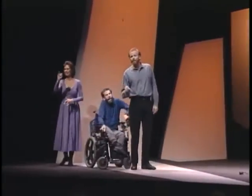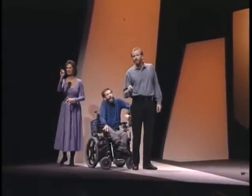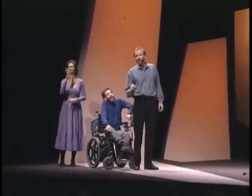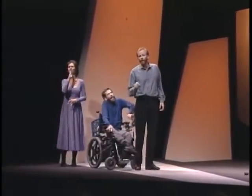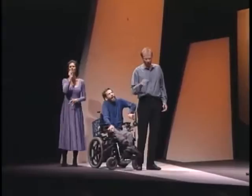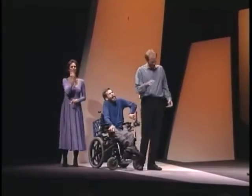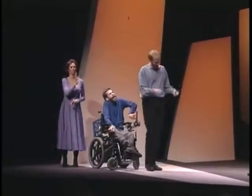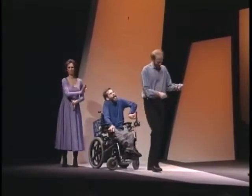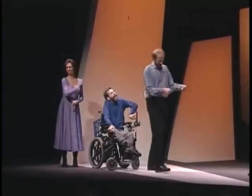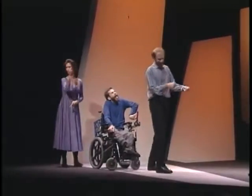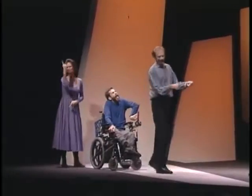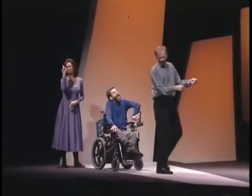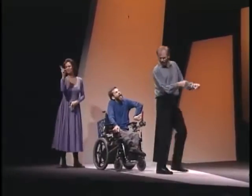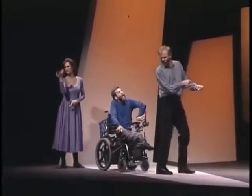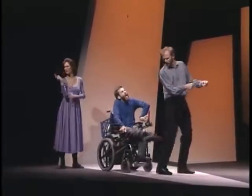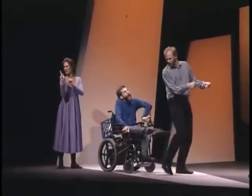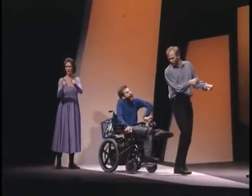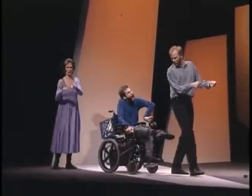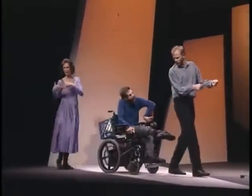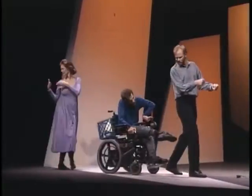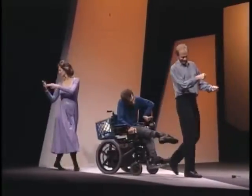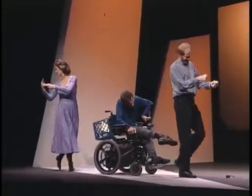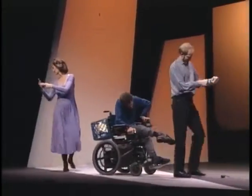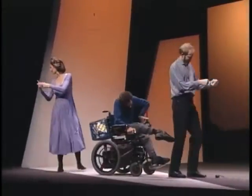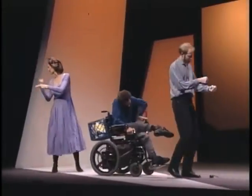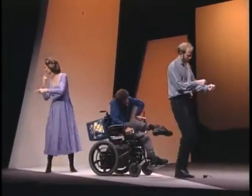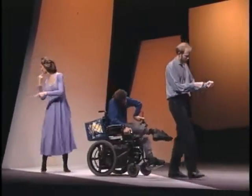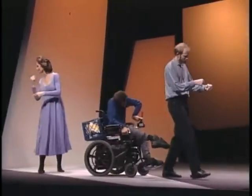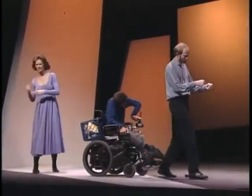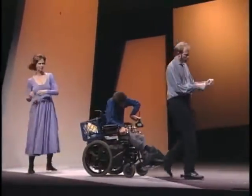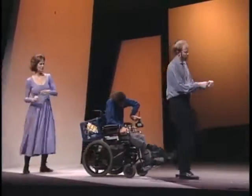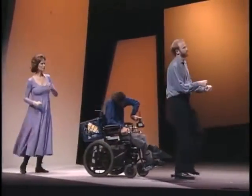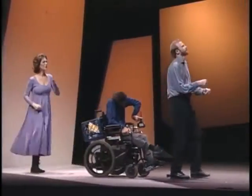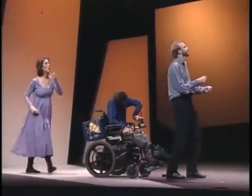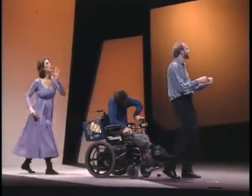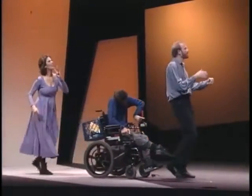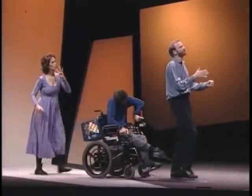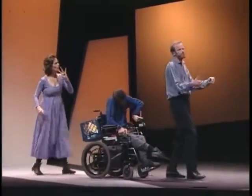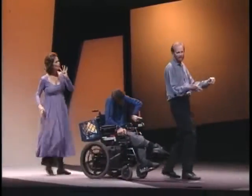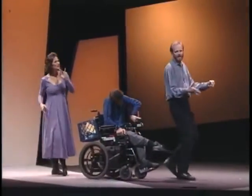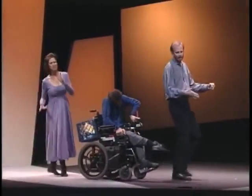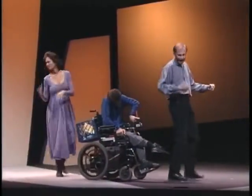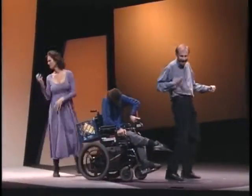to go all right so what street did you want to turn on talking about I can't